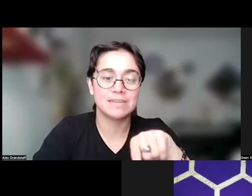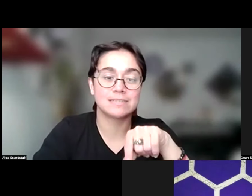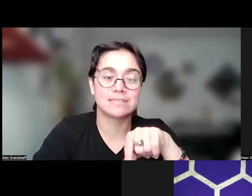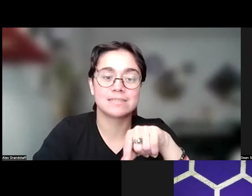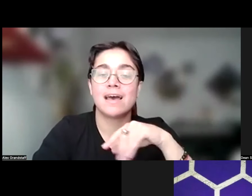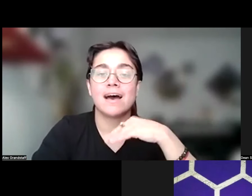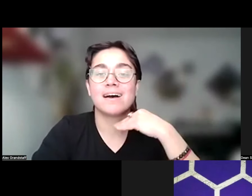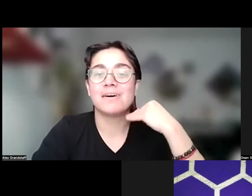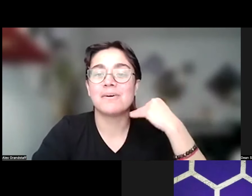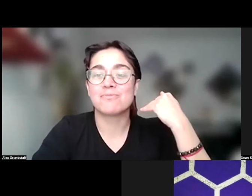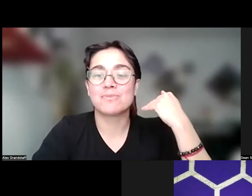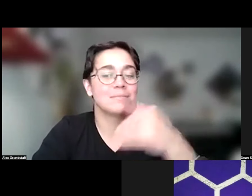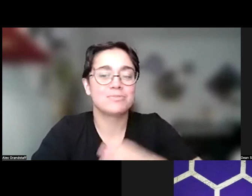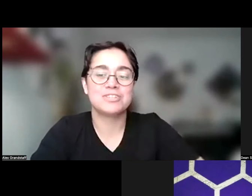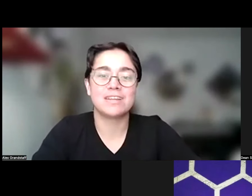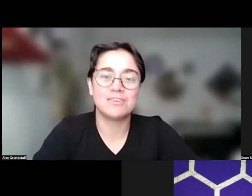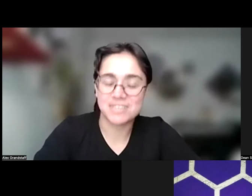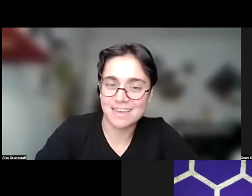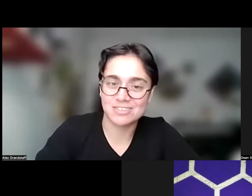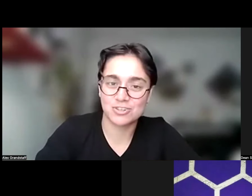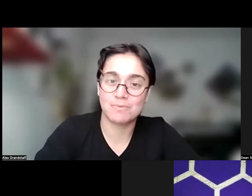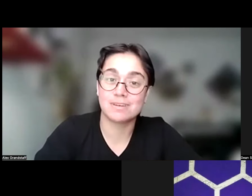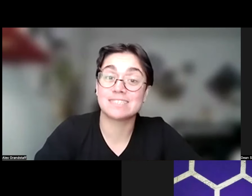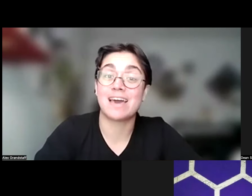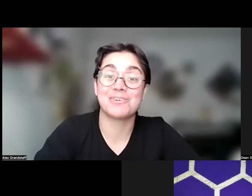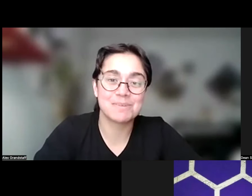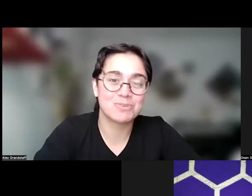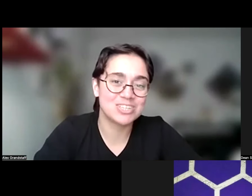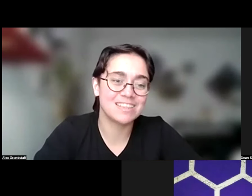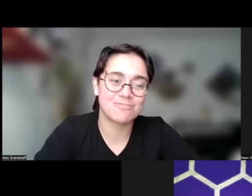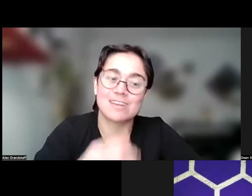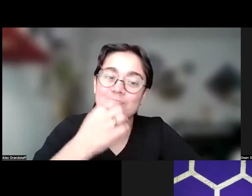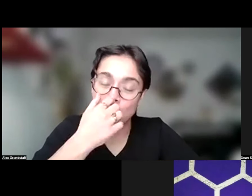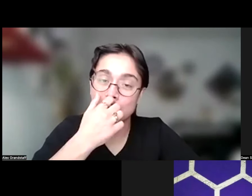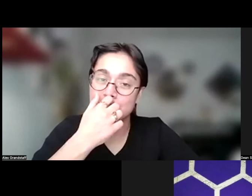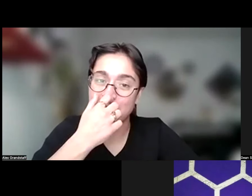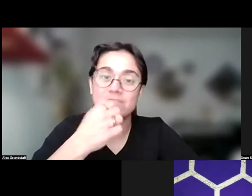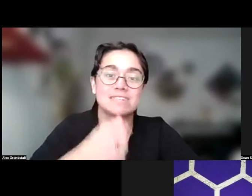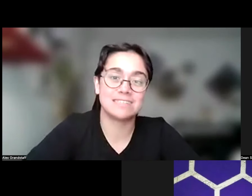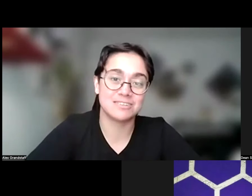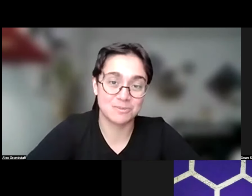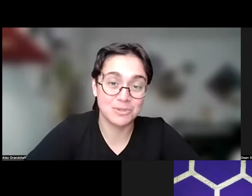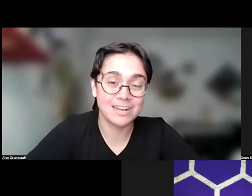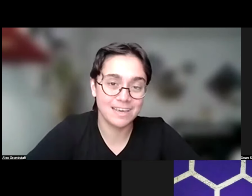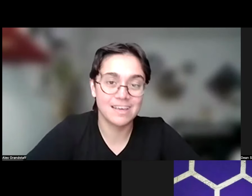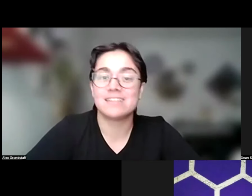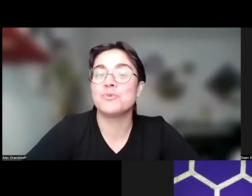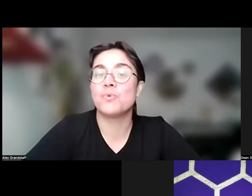your community. I've happy you want to expand on that. With that, we are at time today. They teach everybody who has joined us.